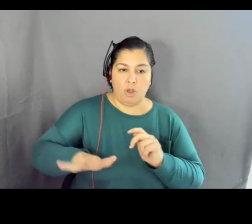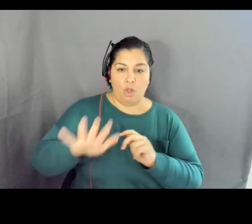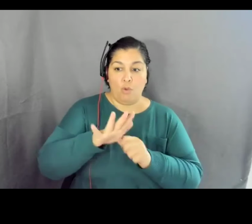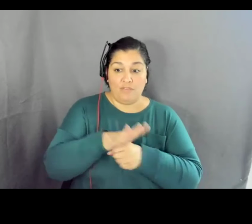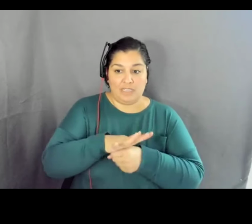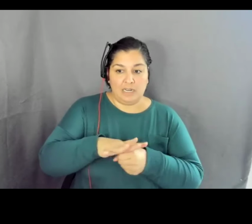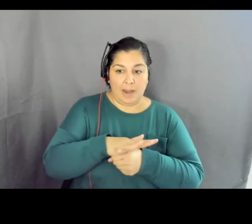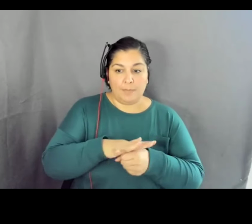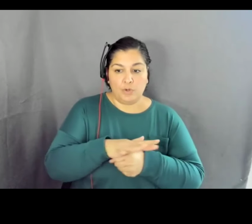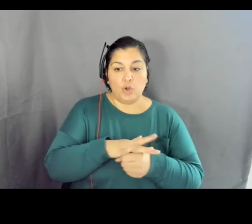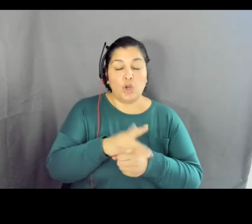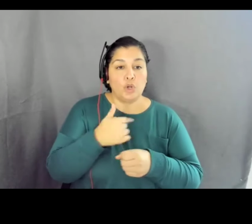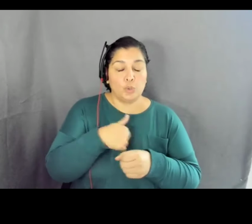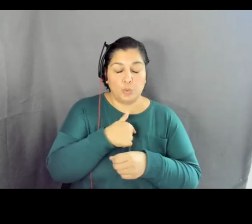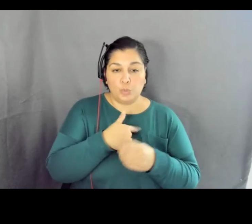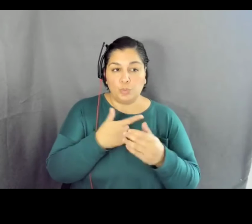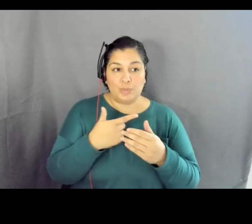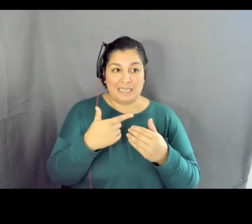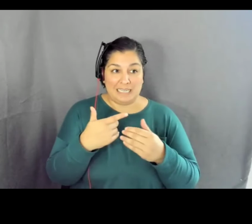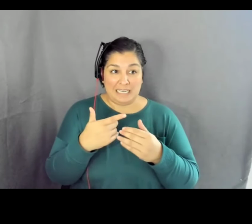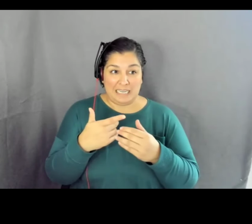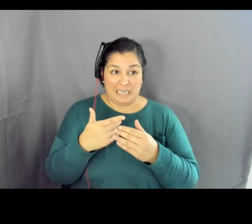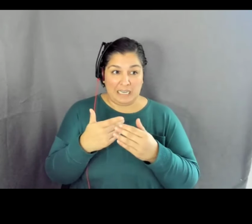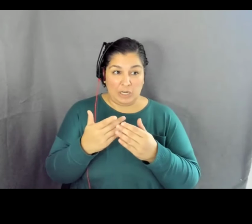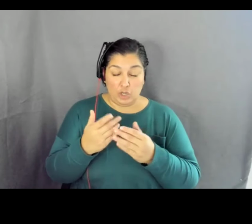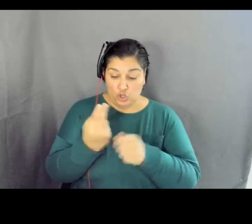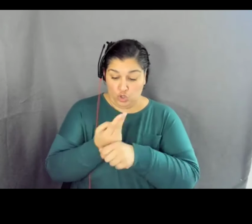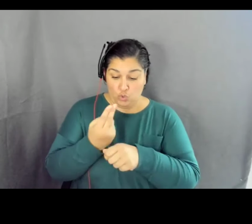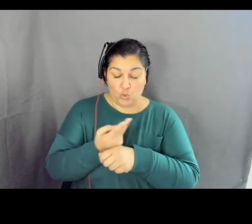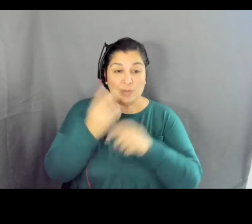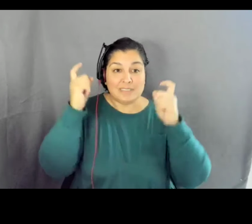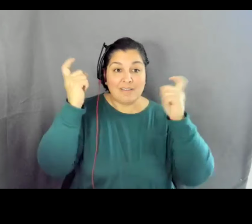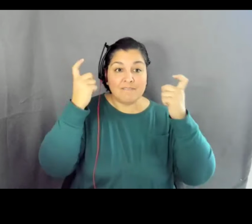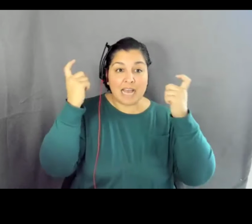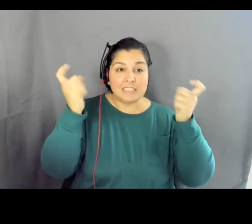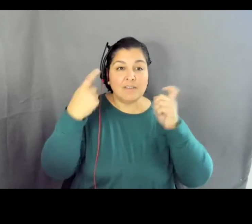And, we use the festival to model a lot of the ideas that had been generated